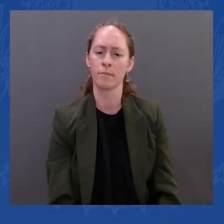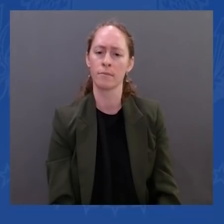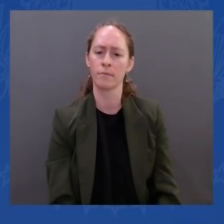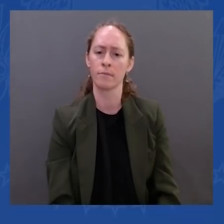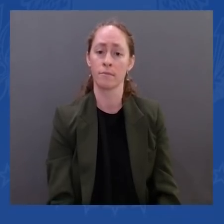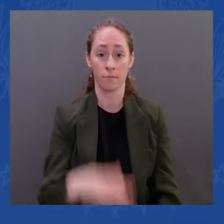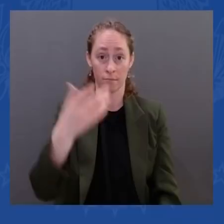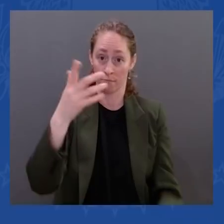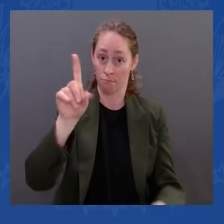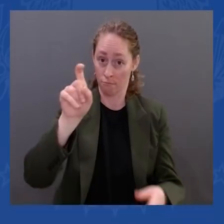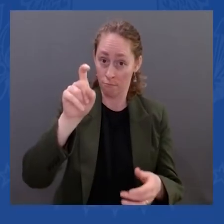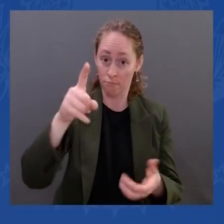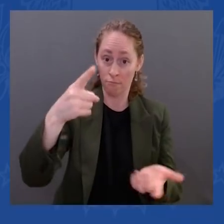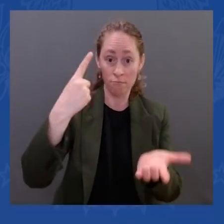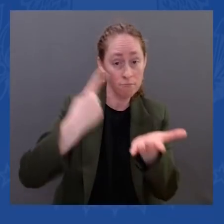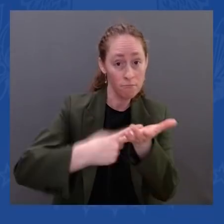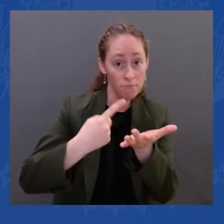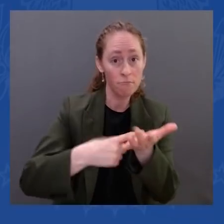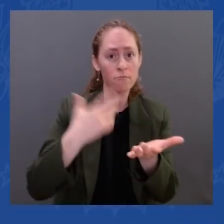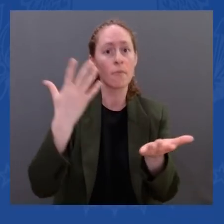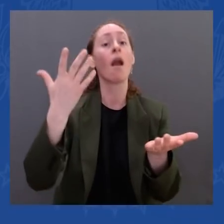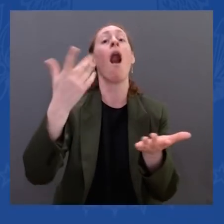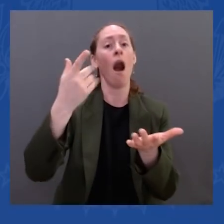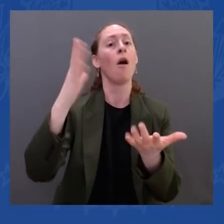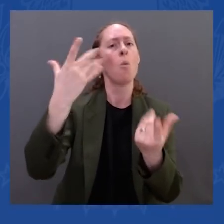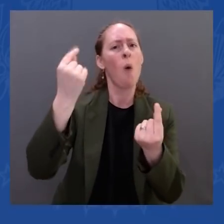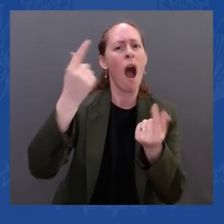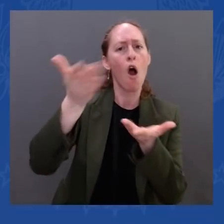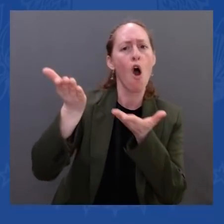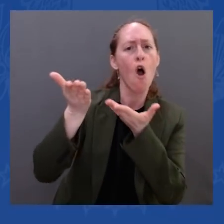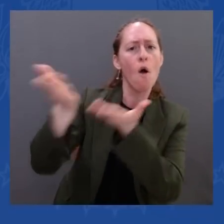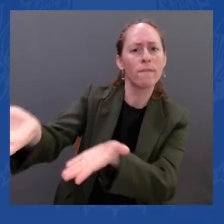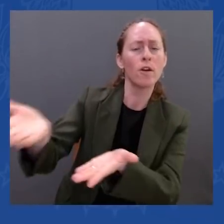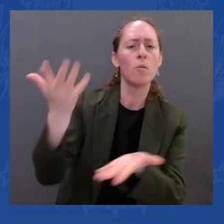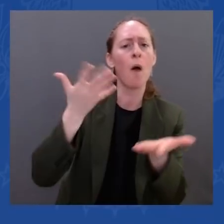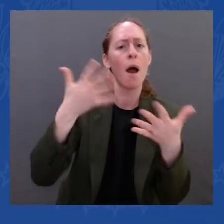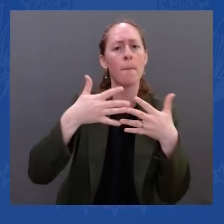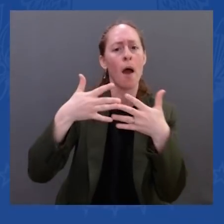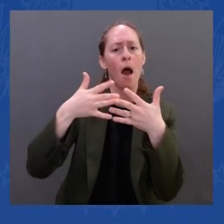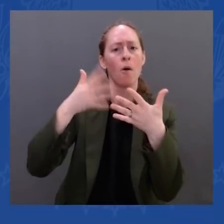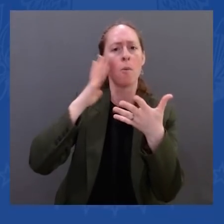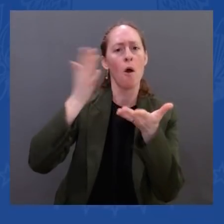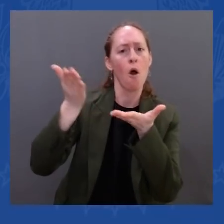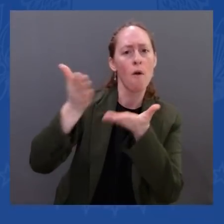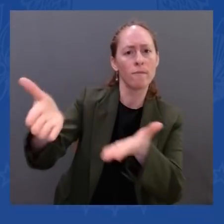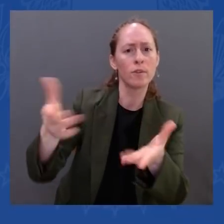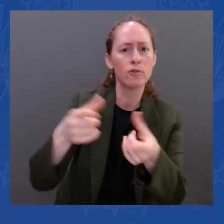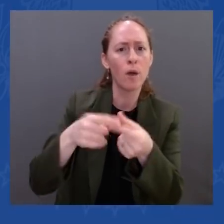Well, thank you for your question. First of all, at today's summit meeting,